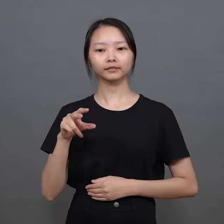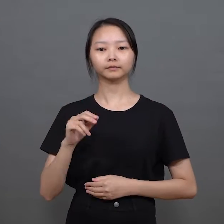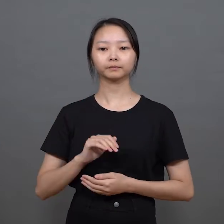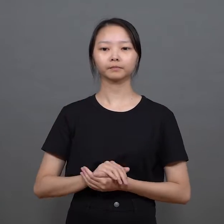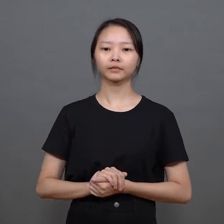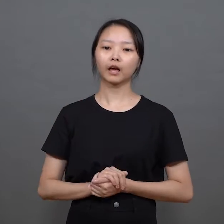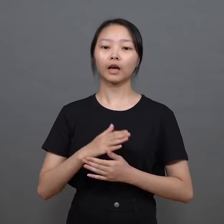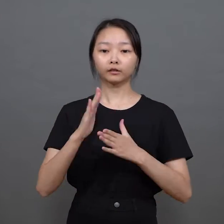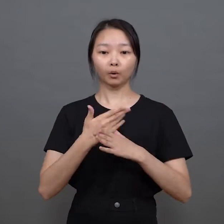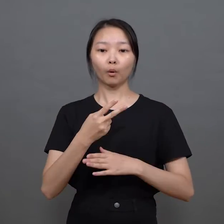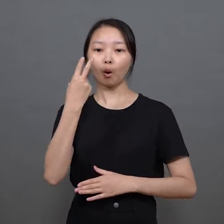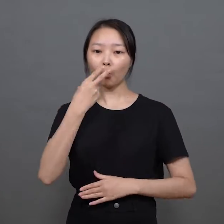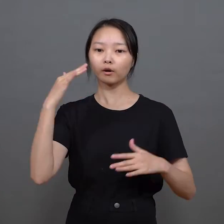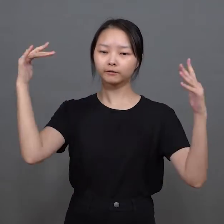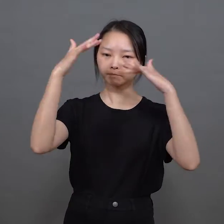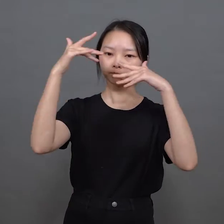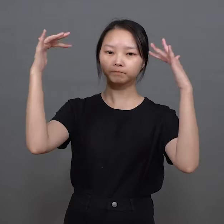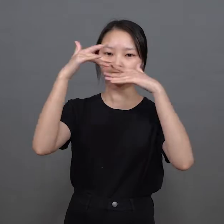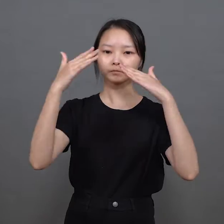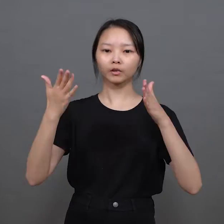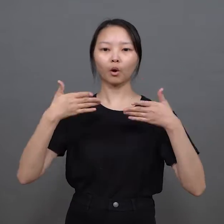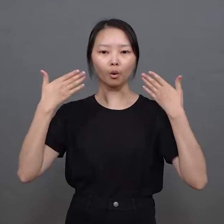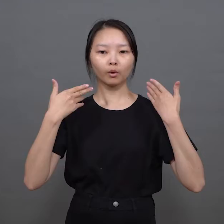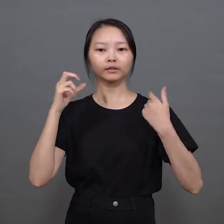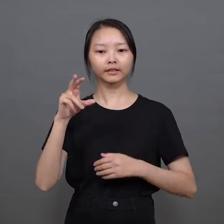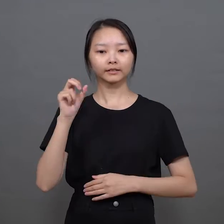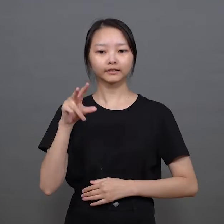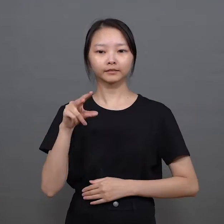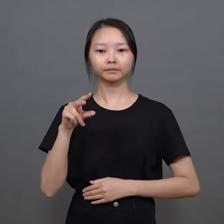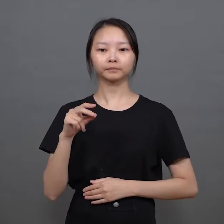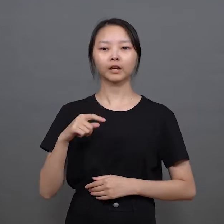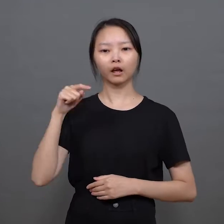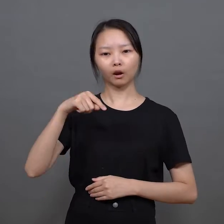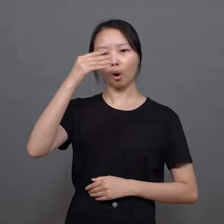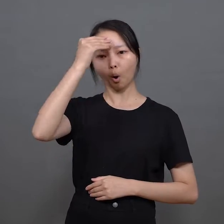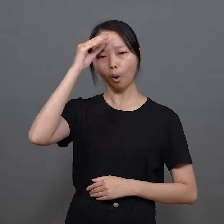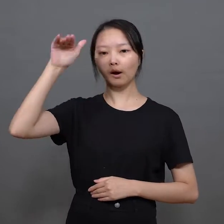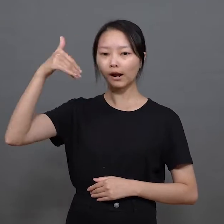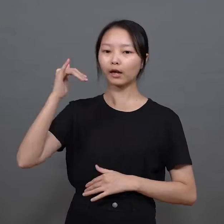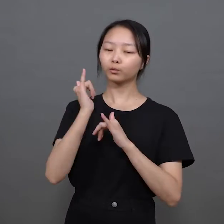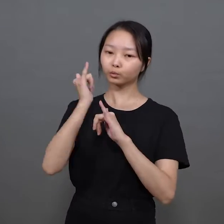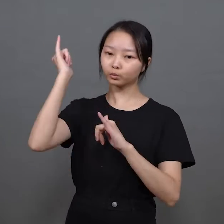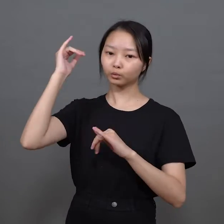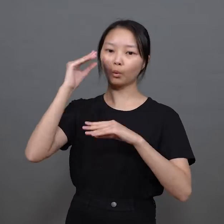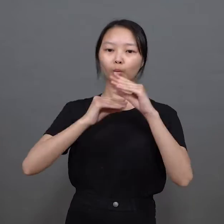Because the air flows through these spaces to keep it cool So these are some lessons